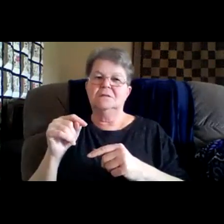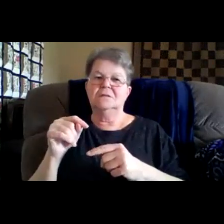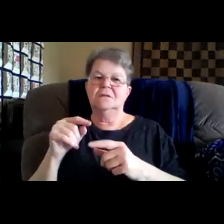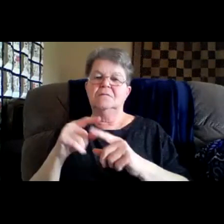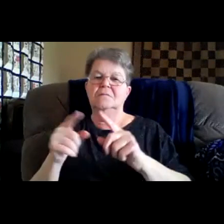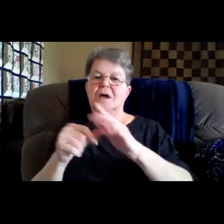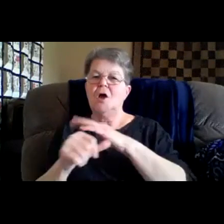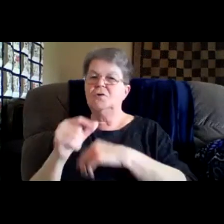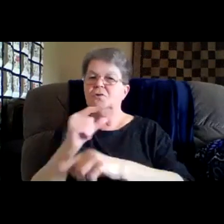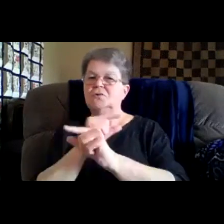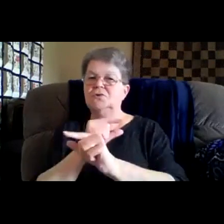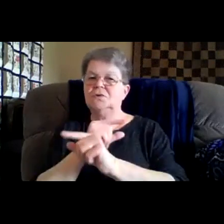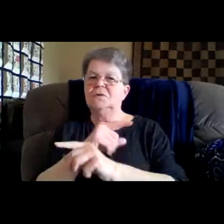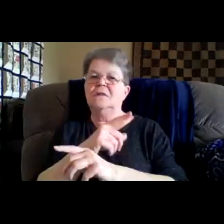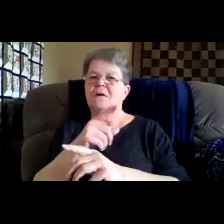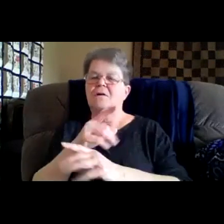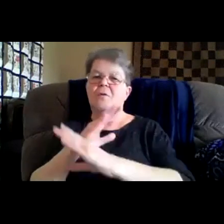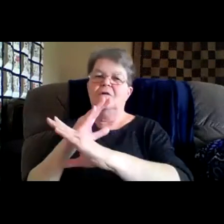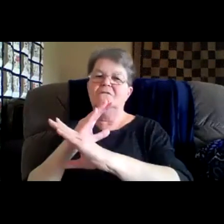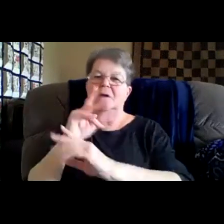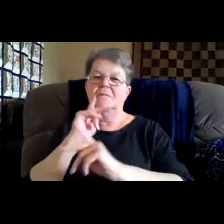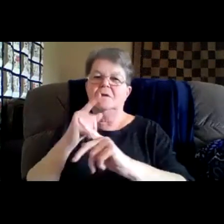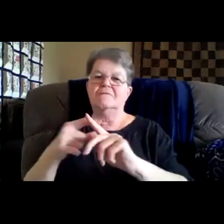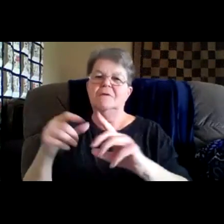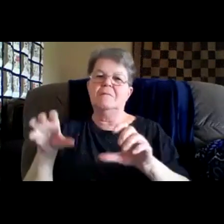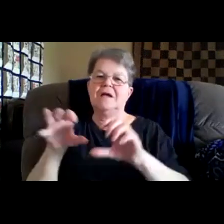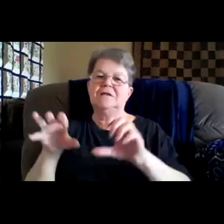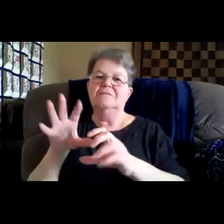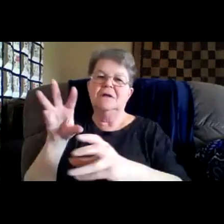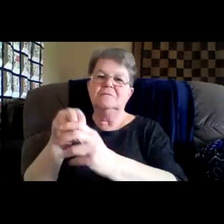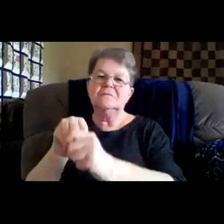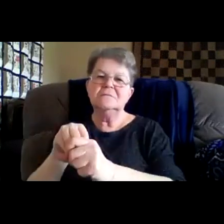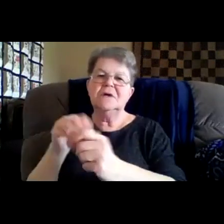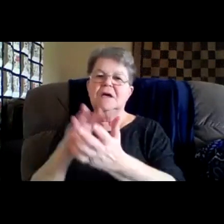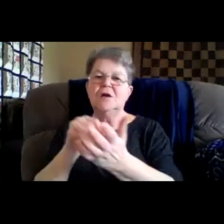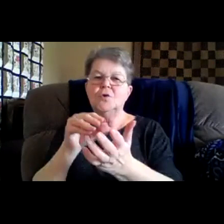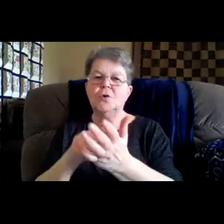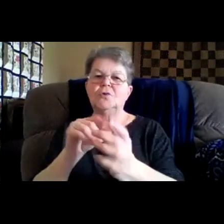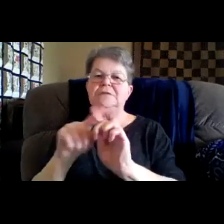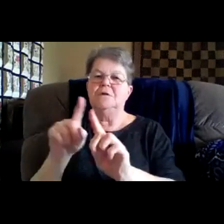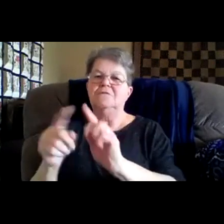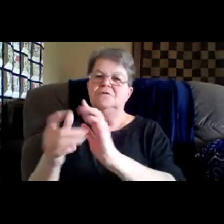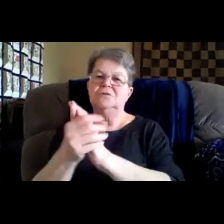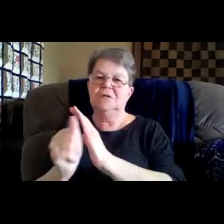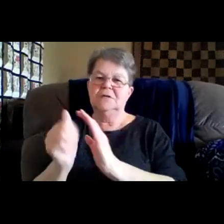we're actually preventing people from actively engaging and learning the kinds of skills that will keep them safer over time.